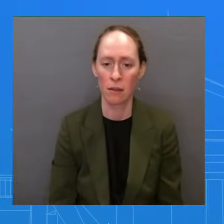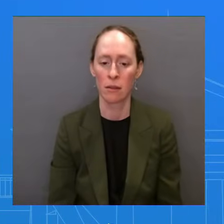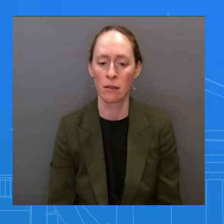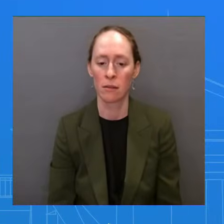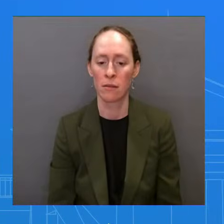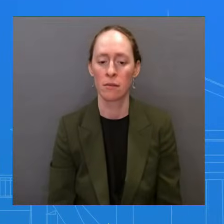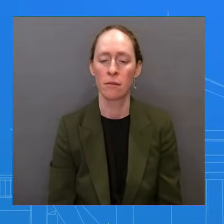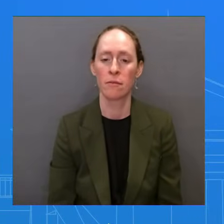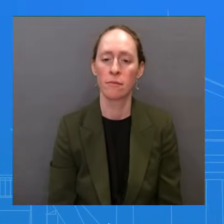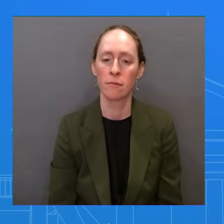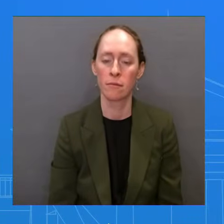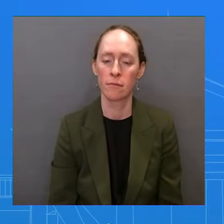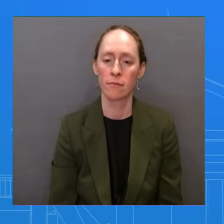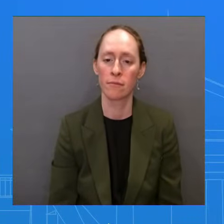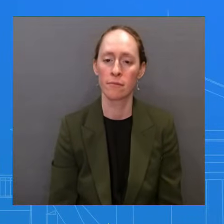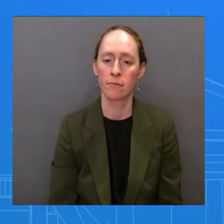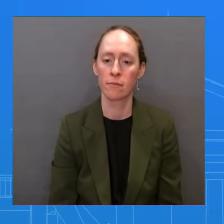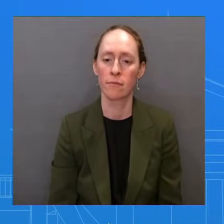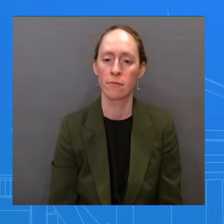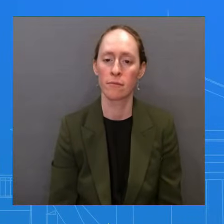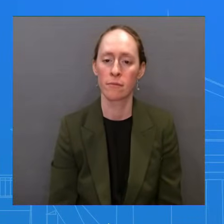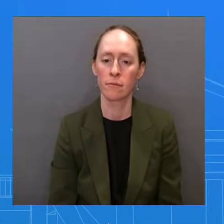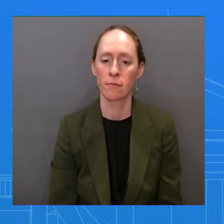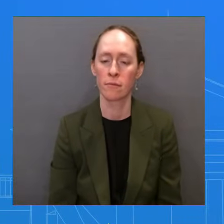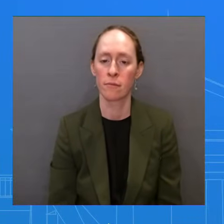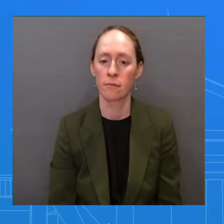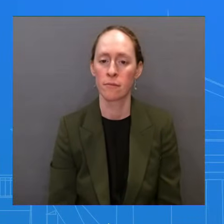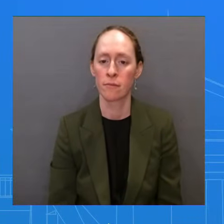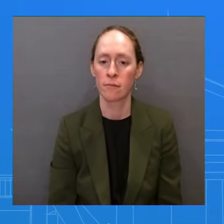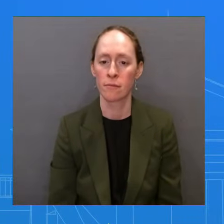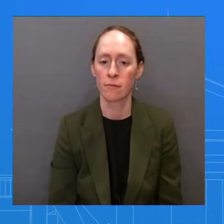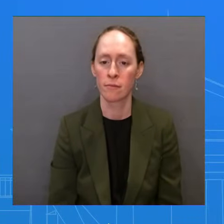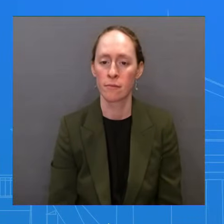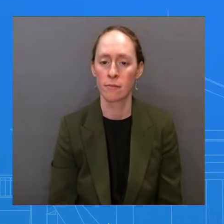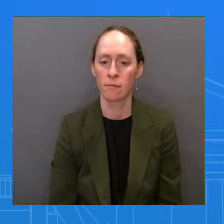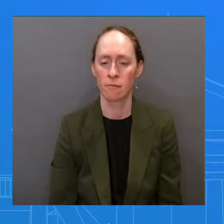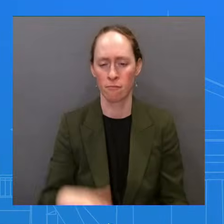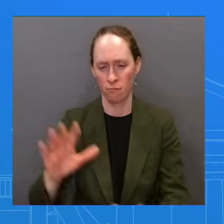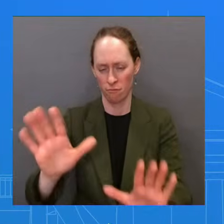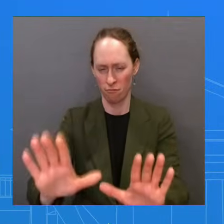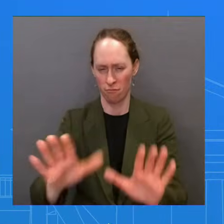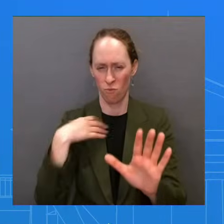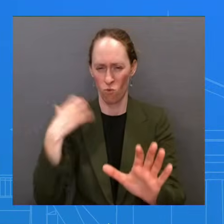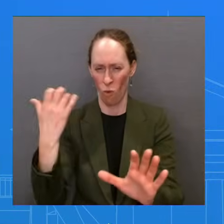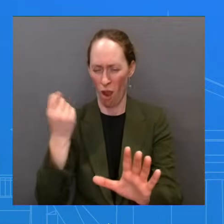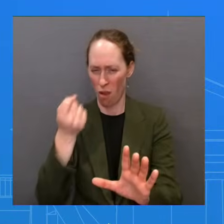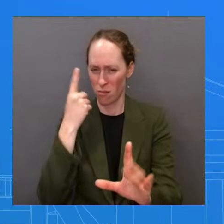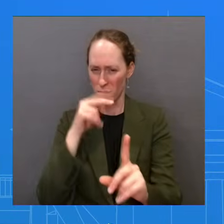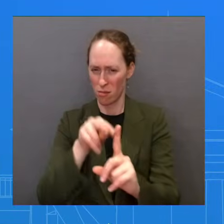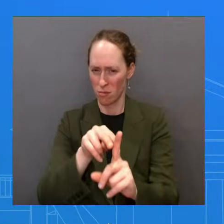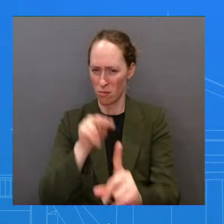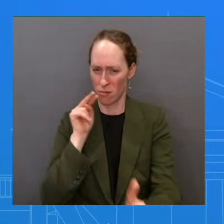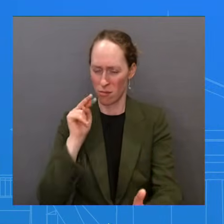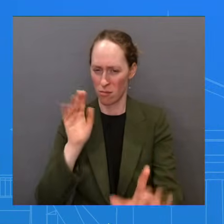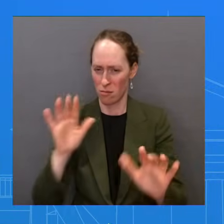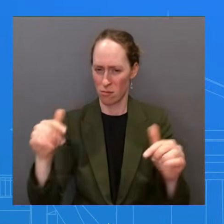broader scope here so we can give the American people an understanding of what the -- what the -- what the -- what the report showed.